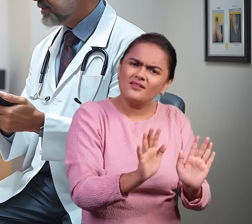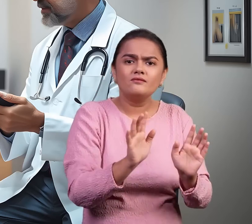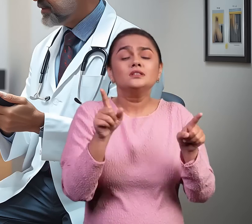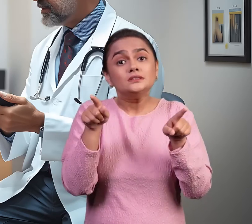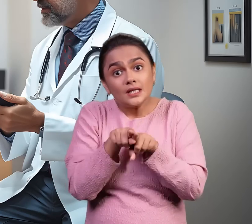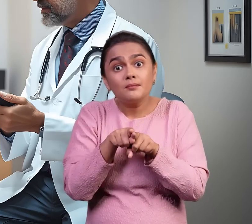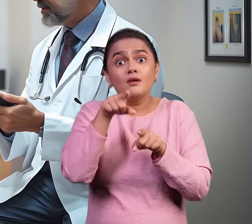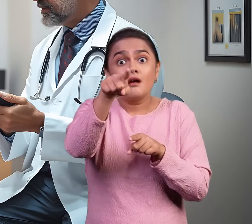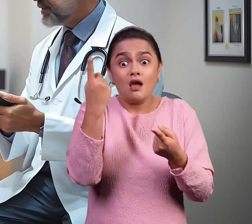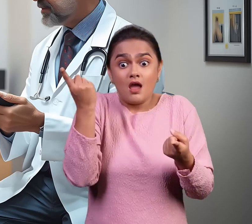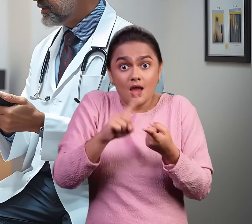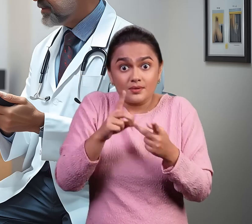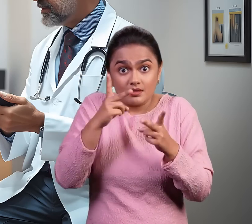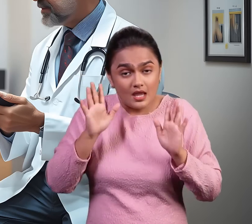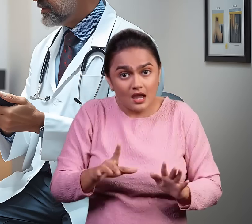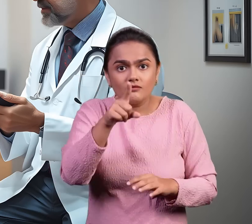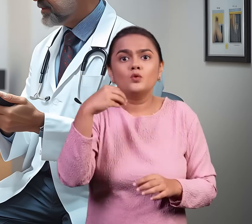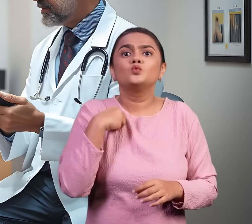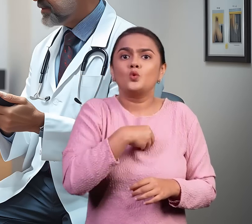consult a doctor if you show such symptoms.